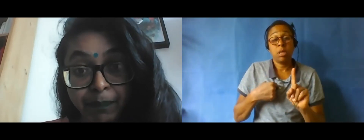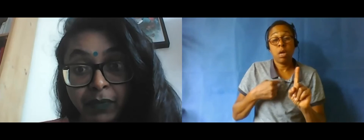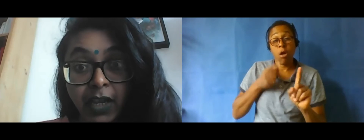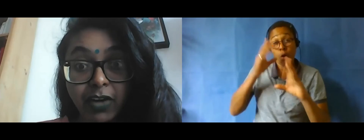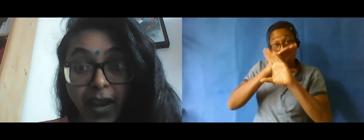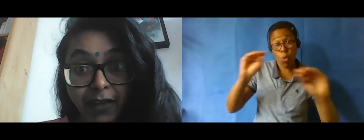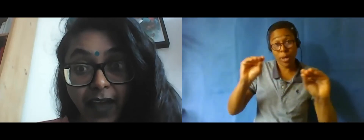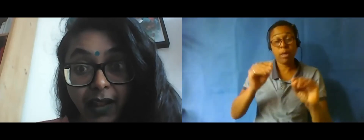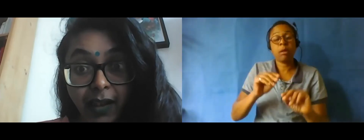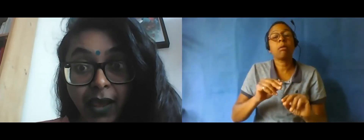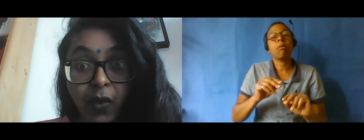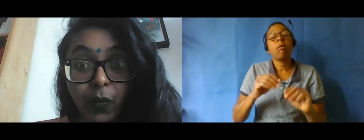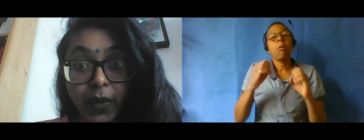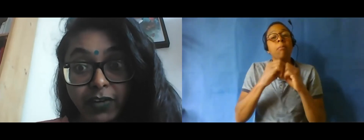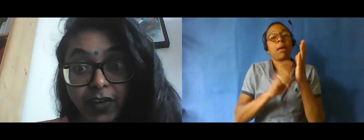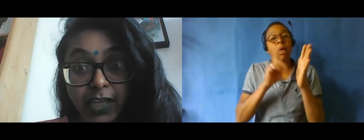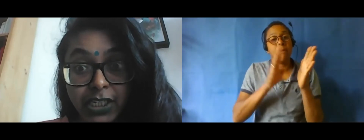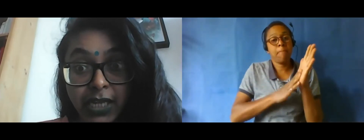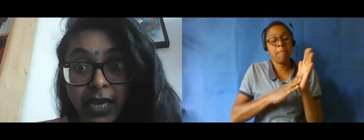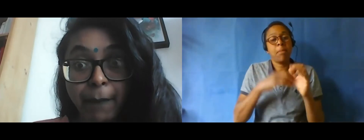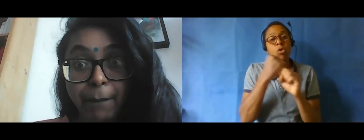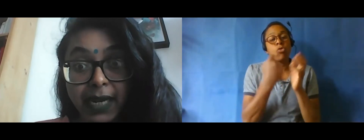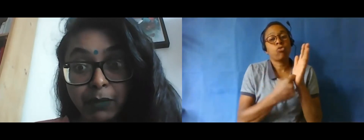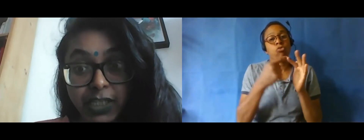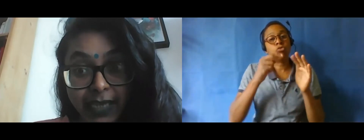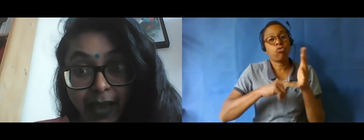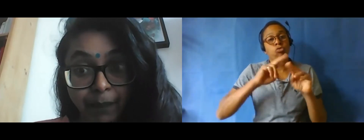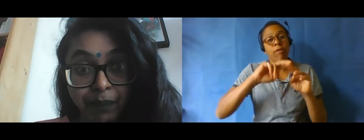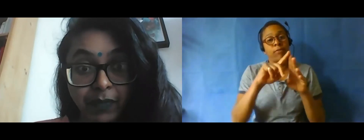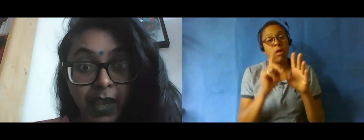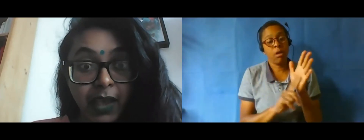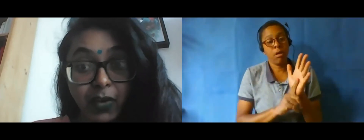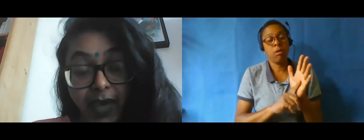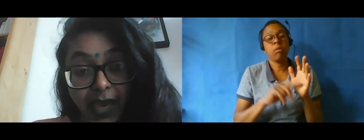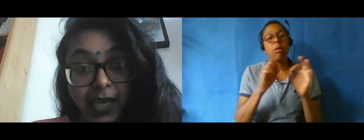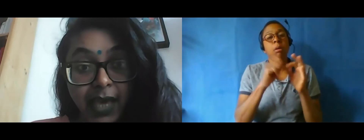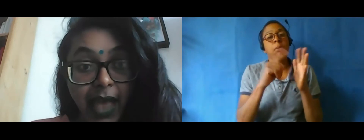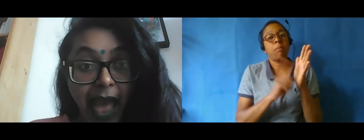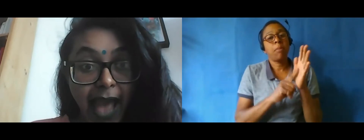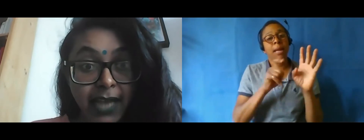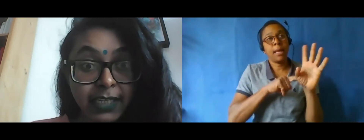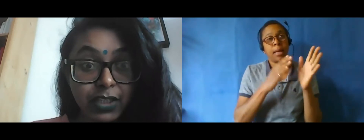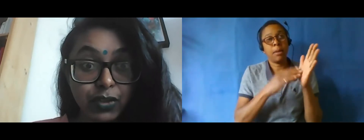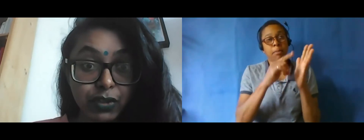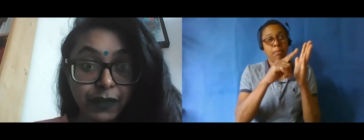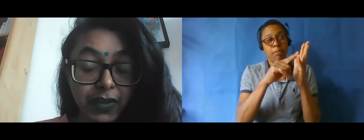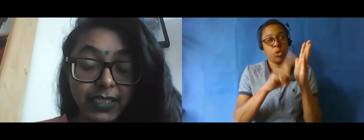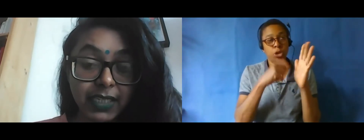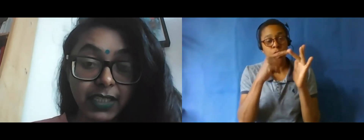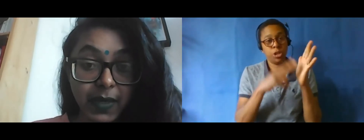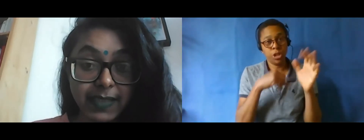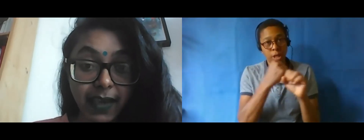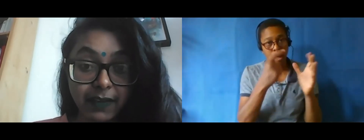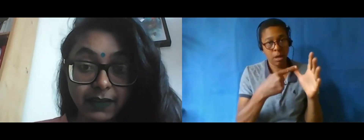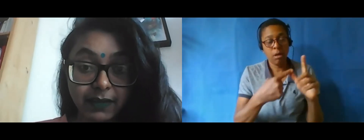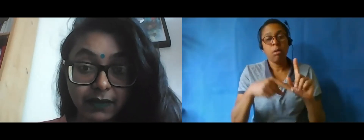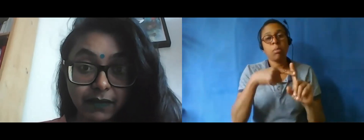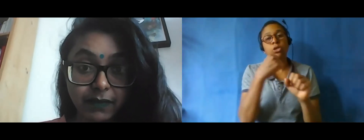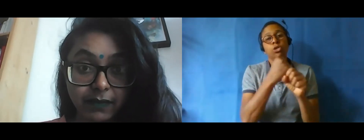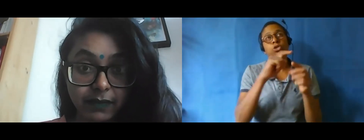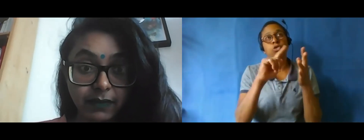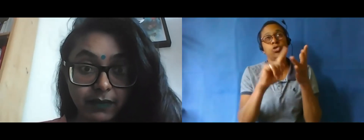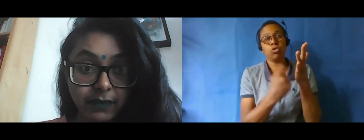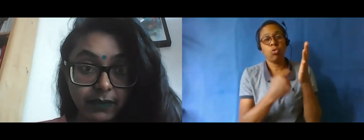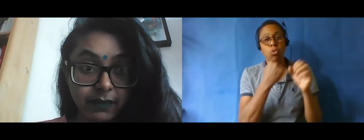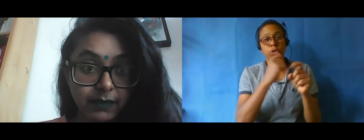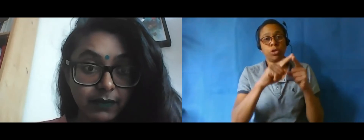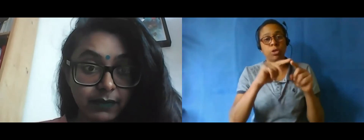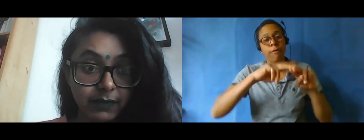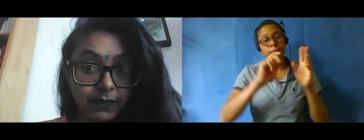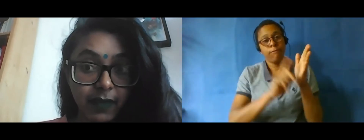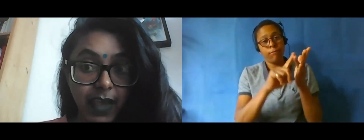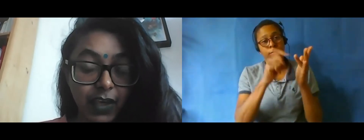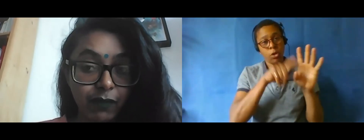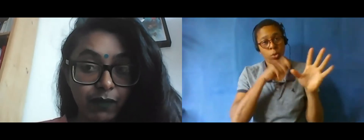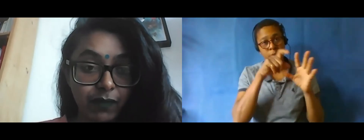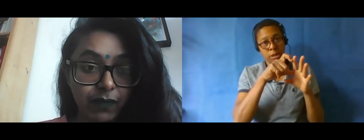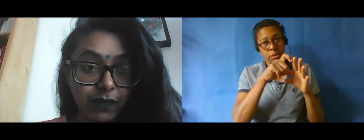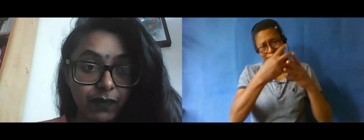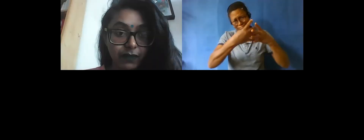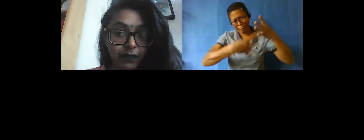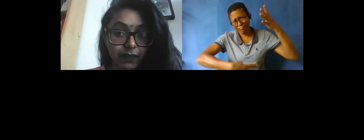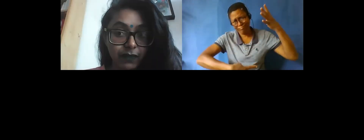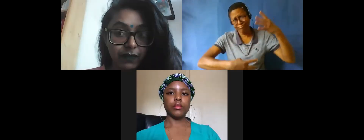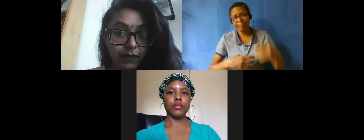Grenfell, Windrush, Belly Mujinga UK and George Floyd USA, thank you